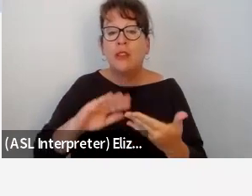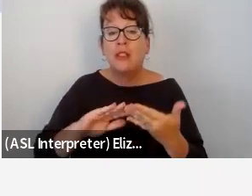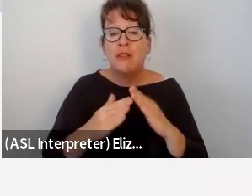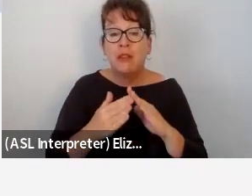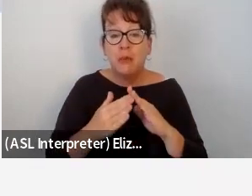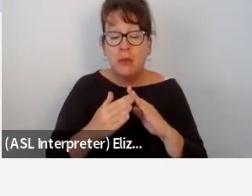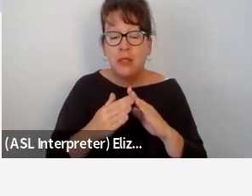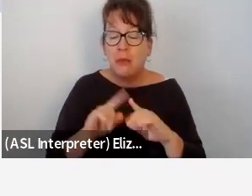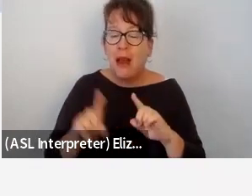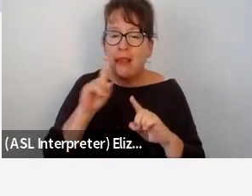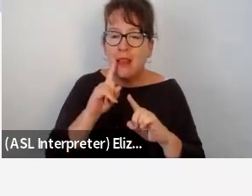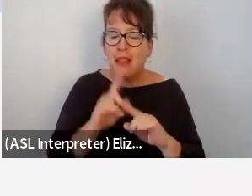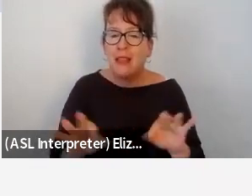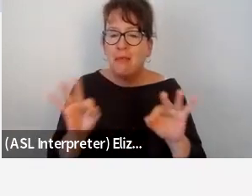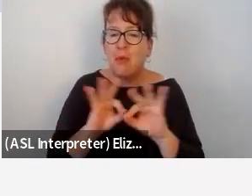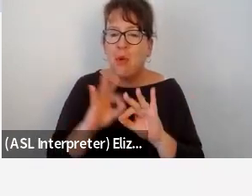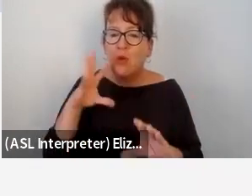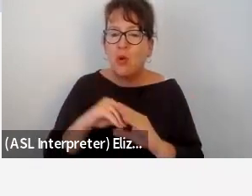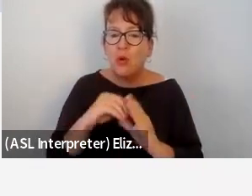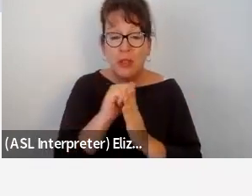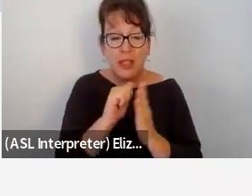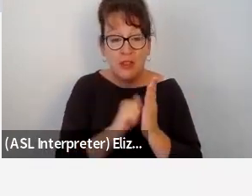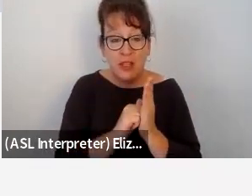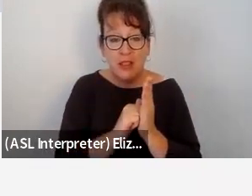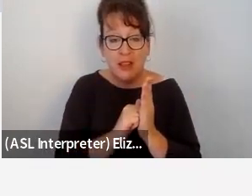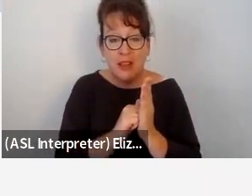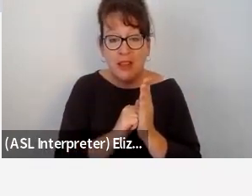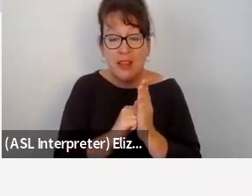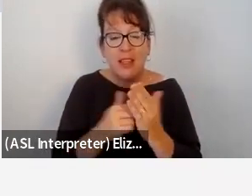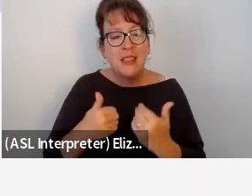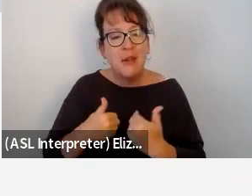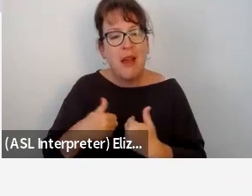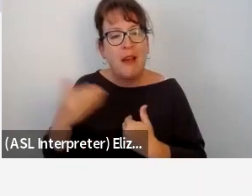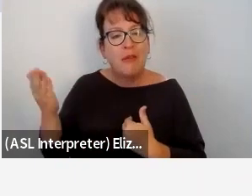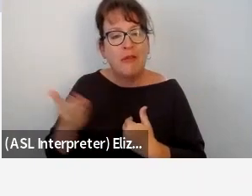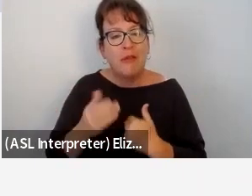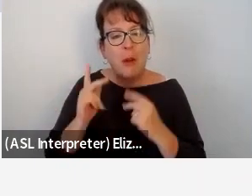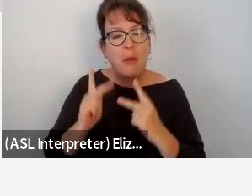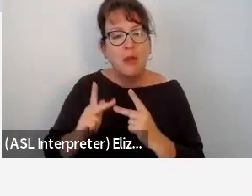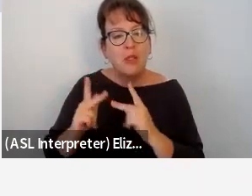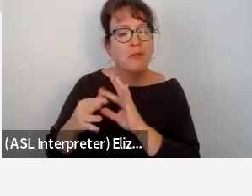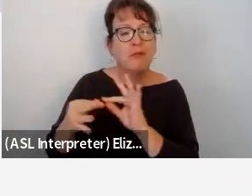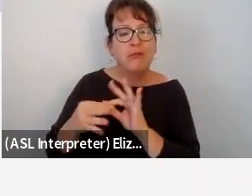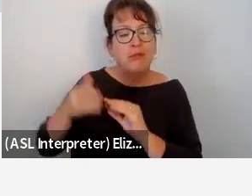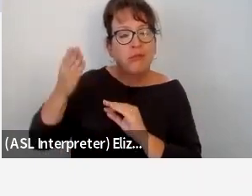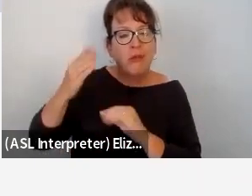battery energy storage. We are also considering, as an eligible expense, small-scale wind and solar